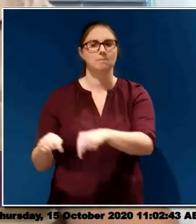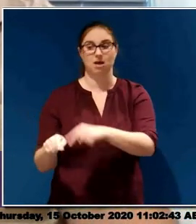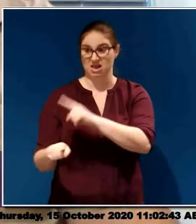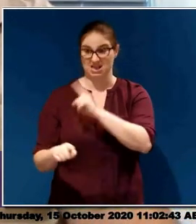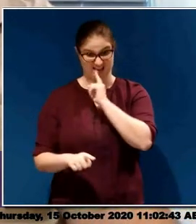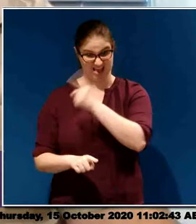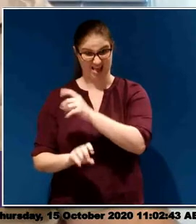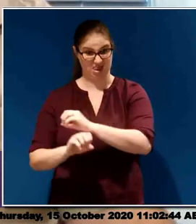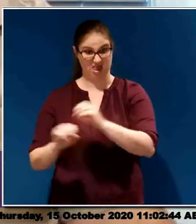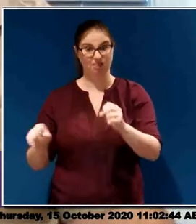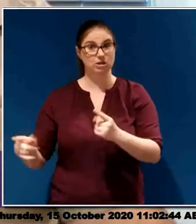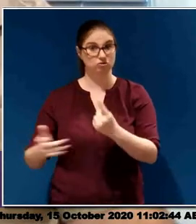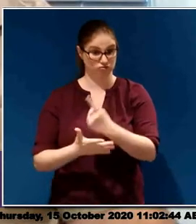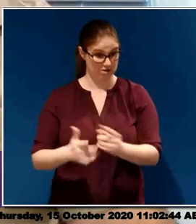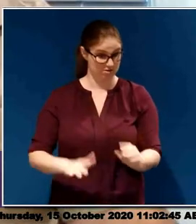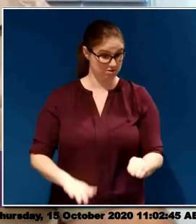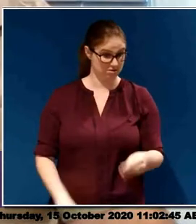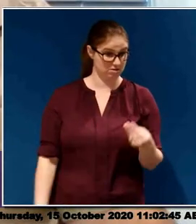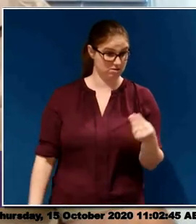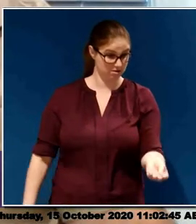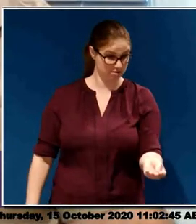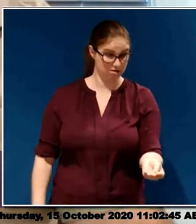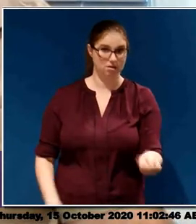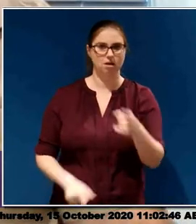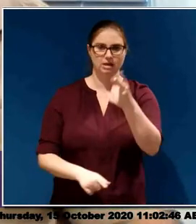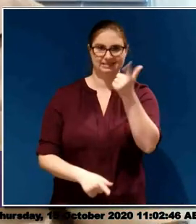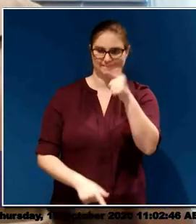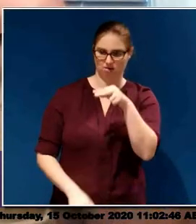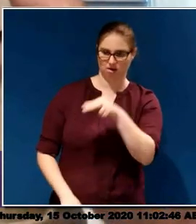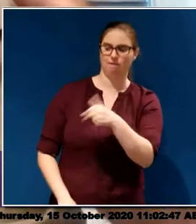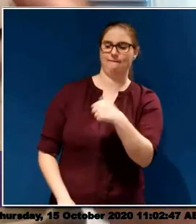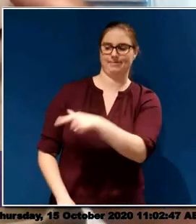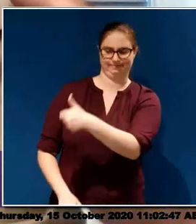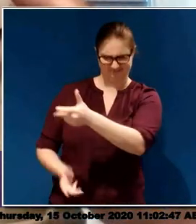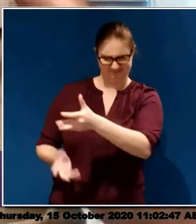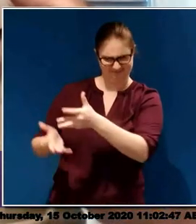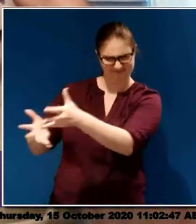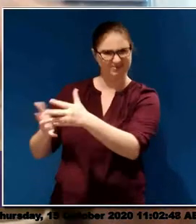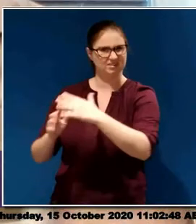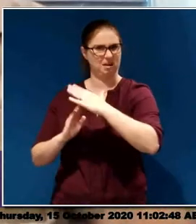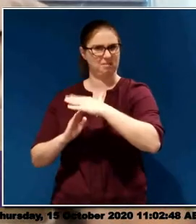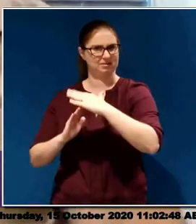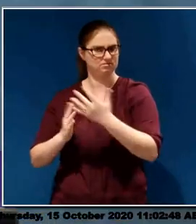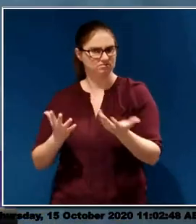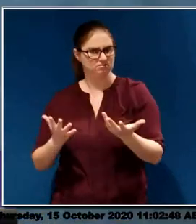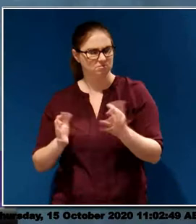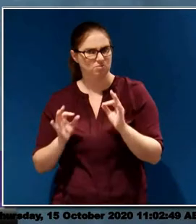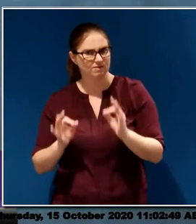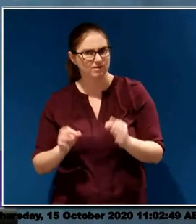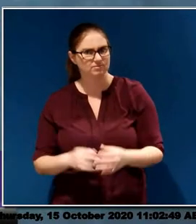It just made a big difference. We've heard evidence this week about teachers